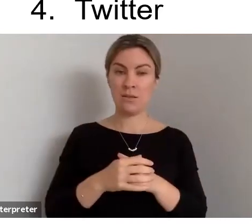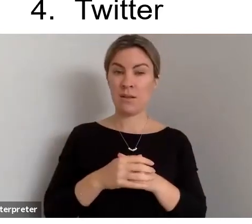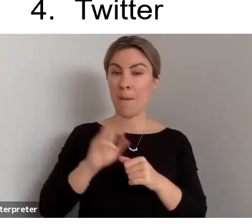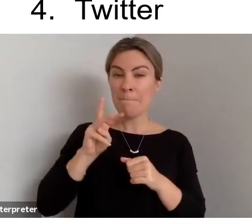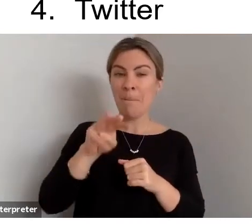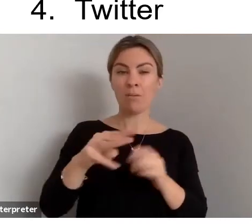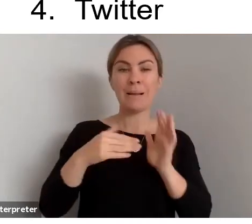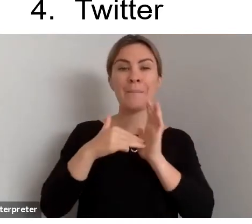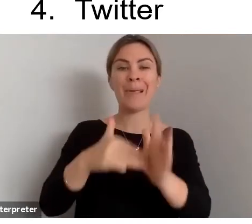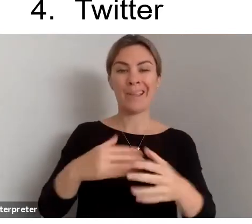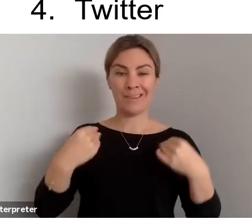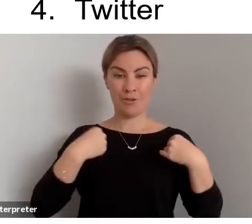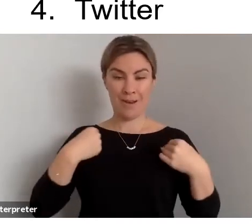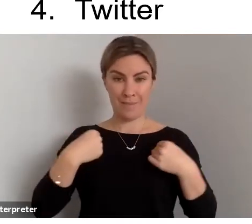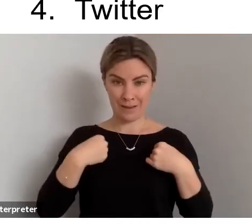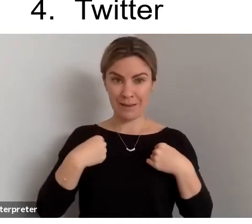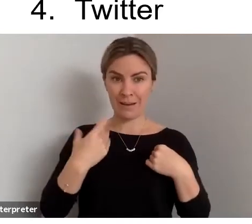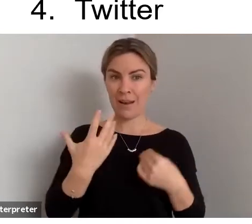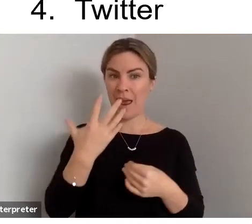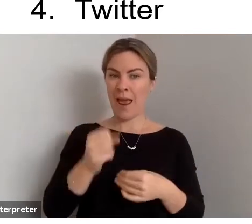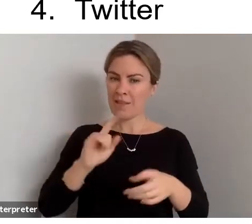highest engagement with the most number of people.